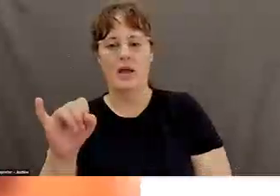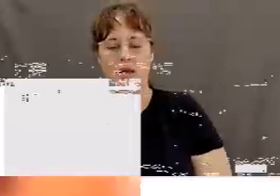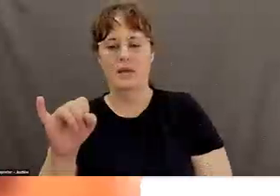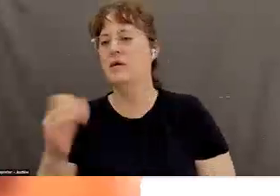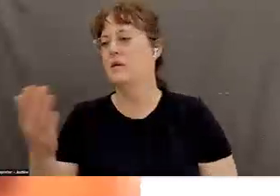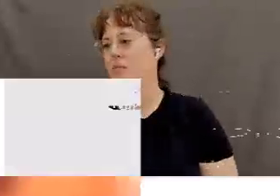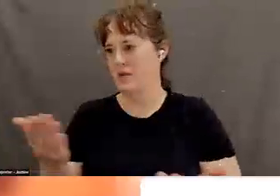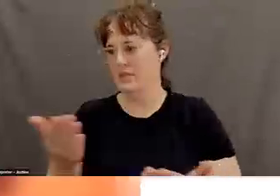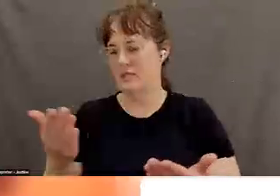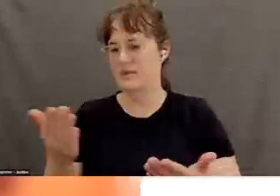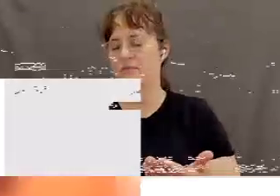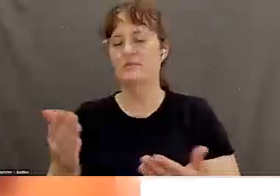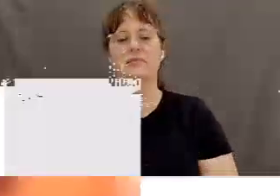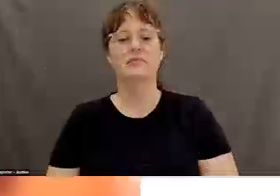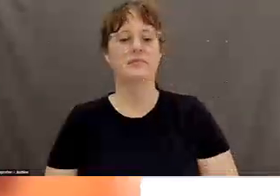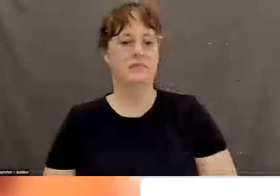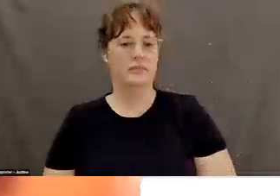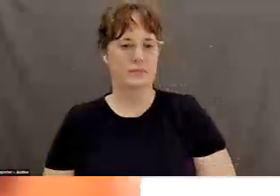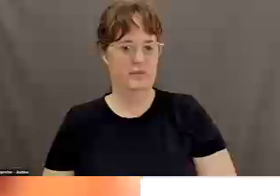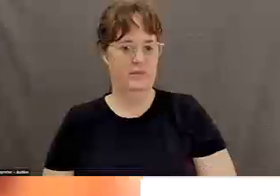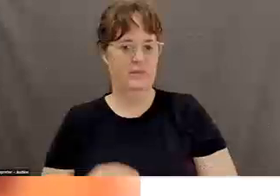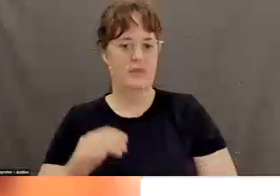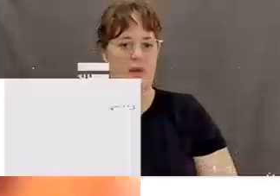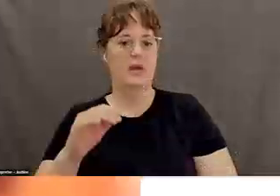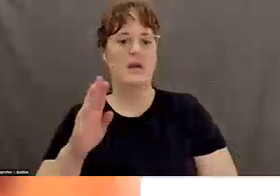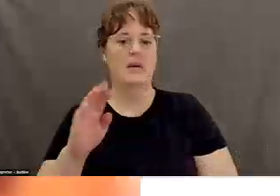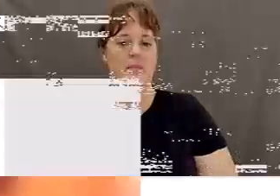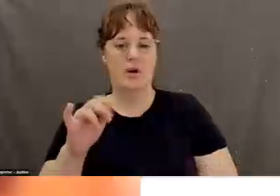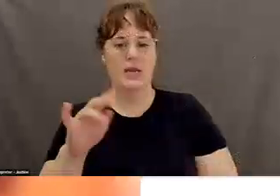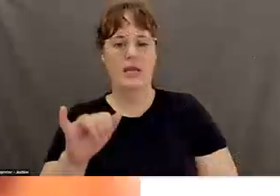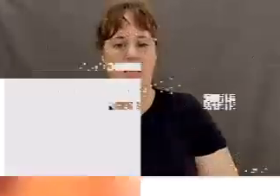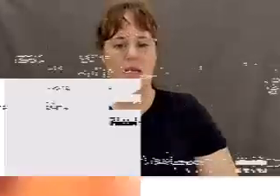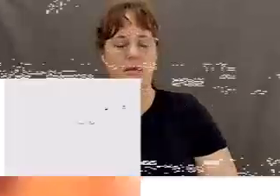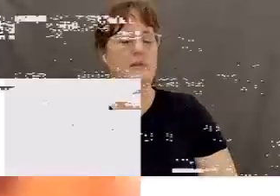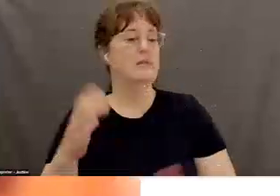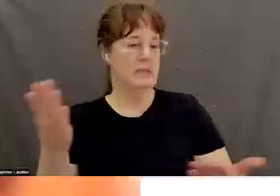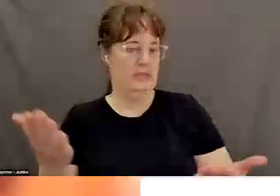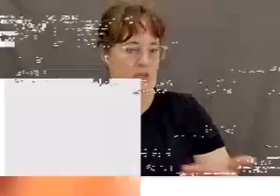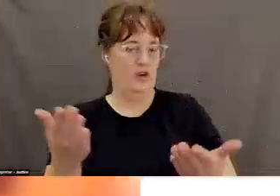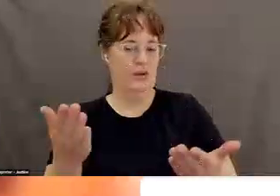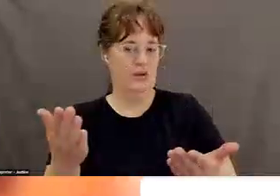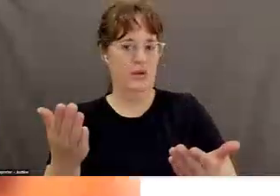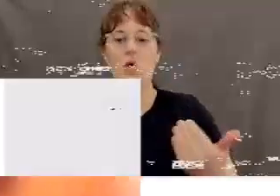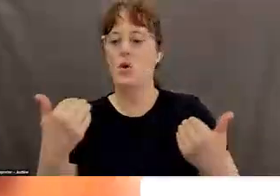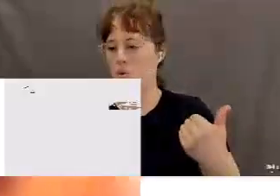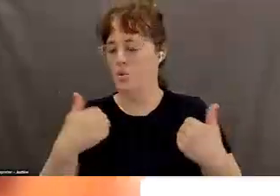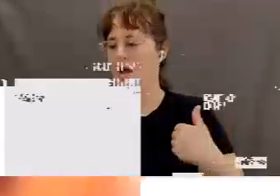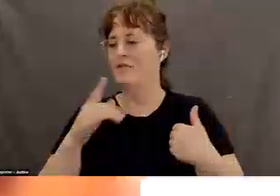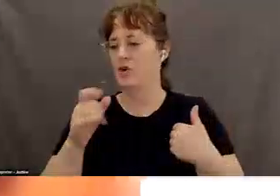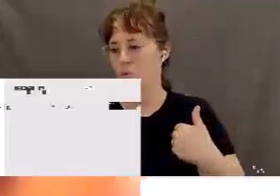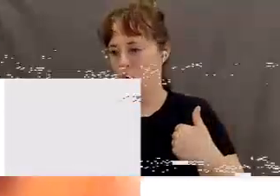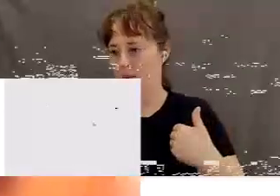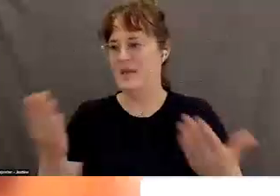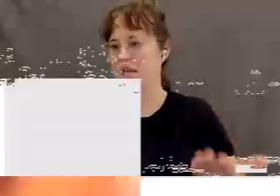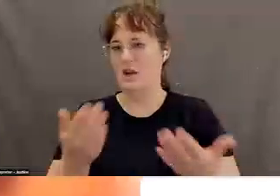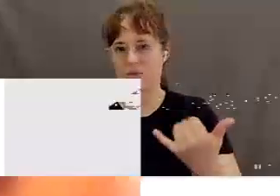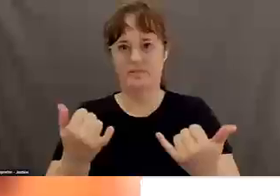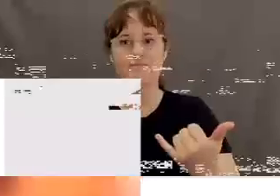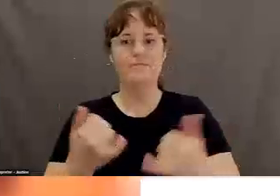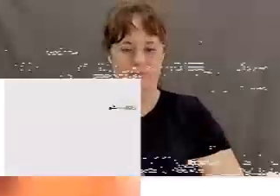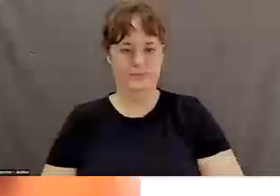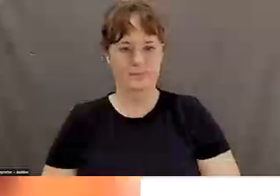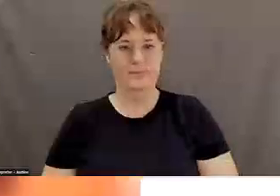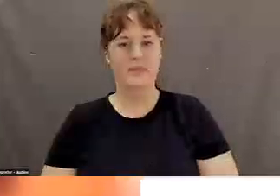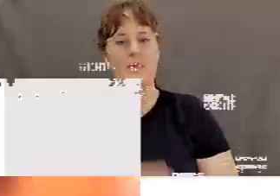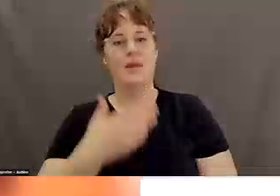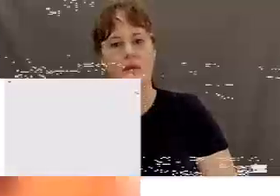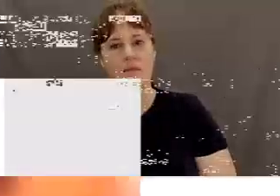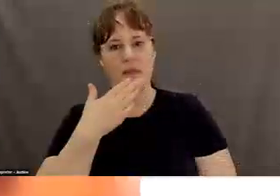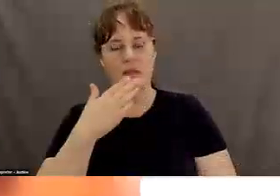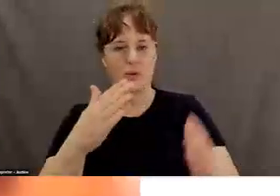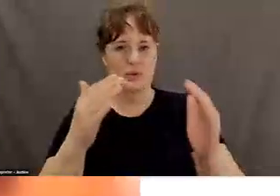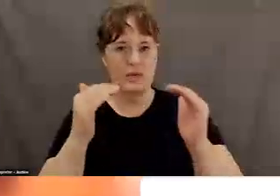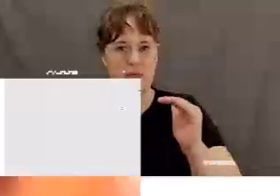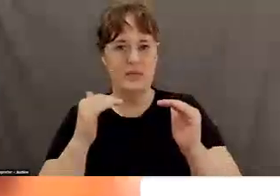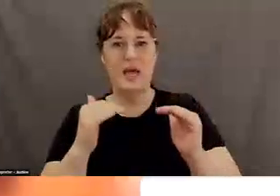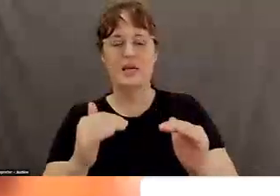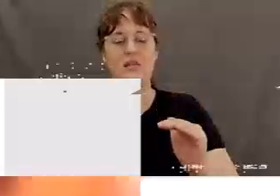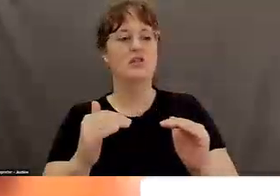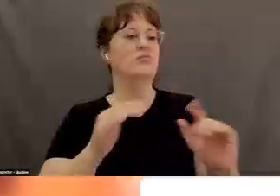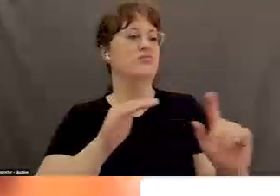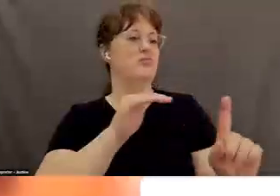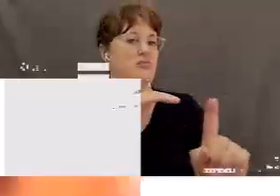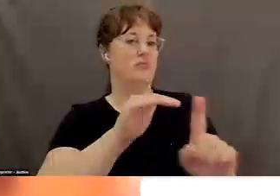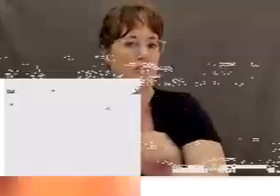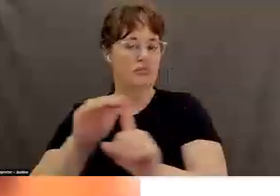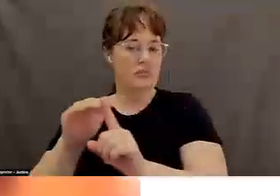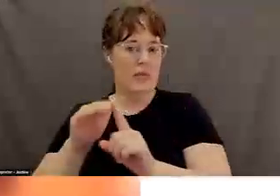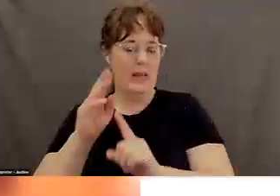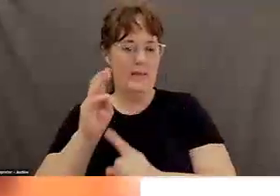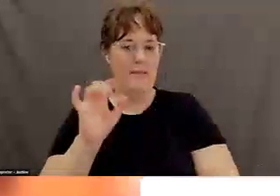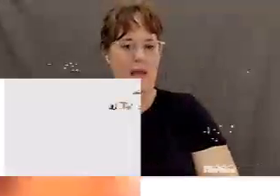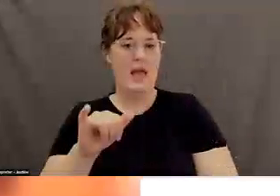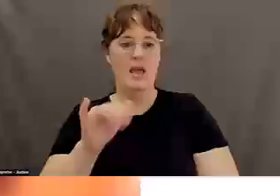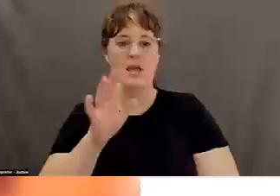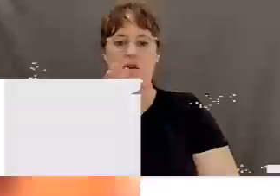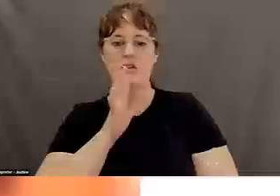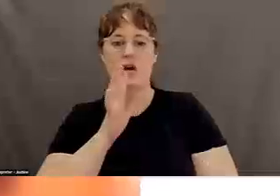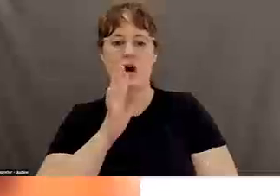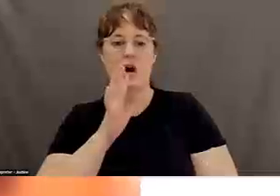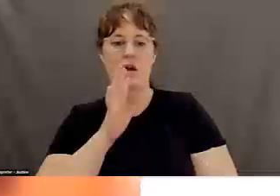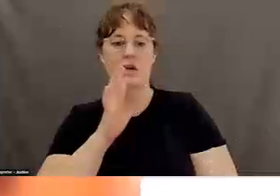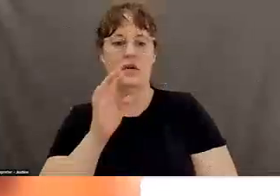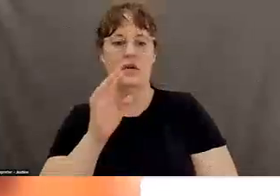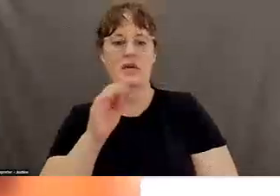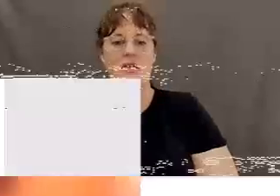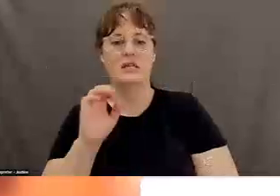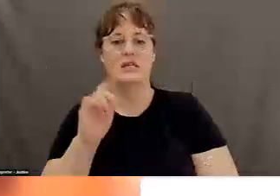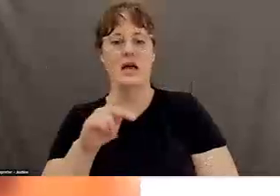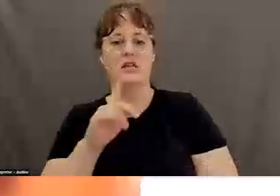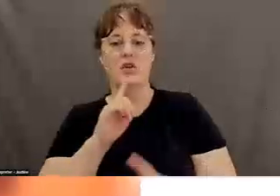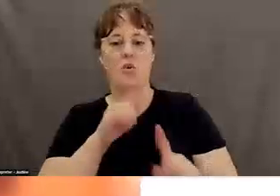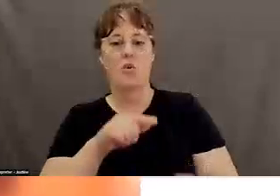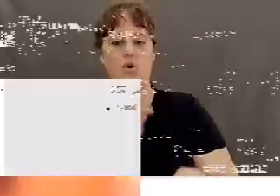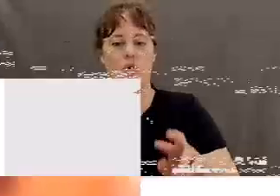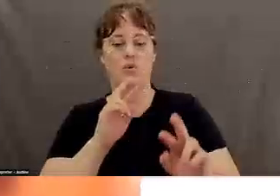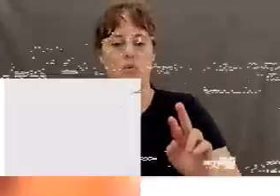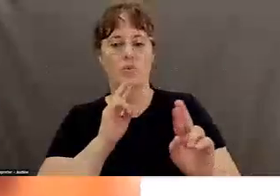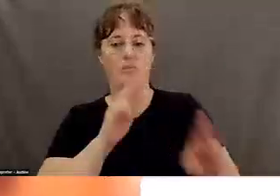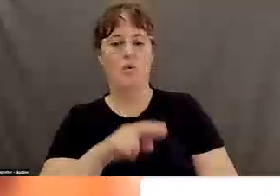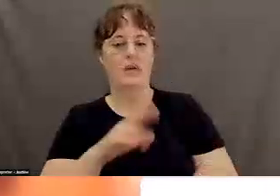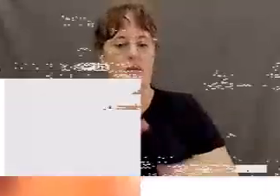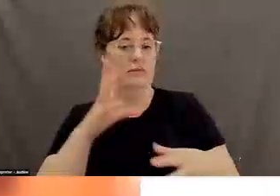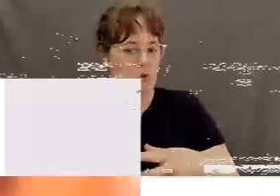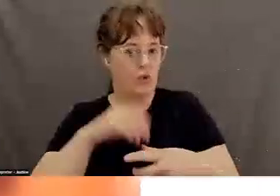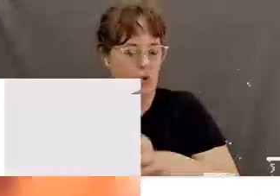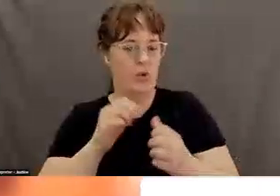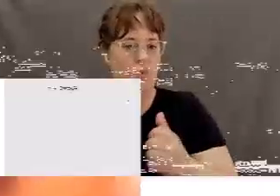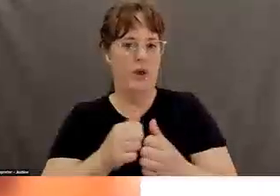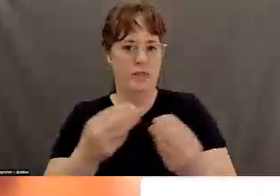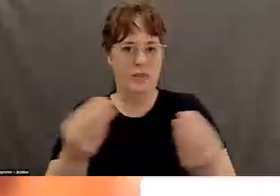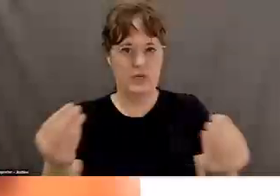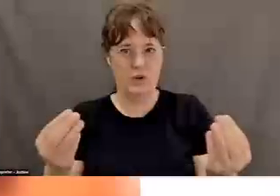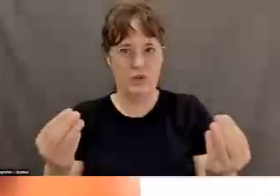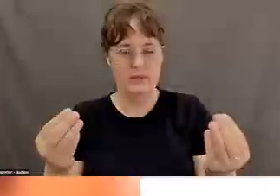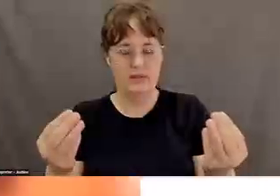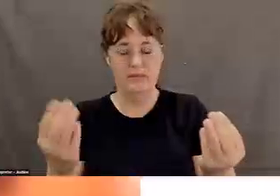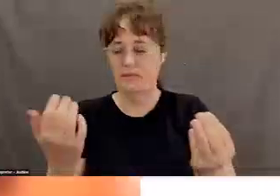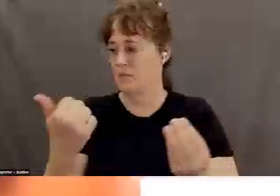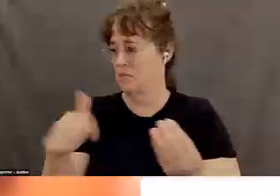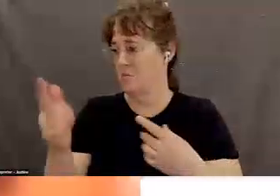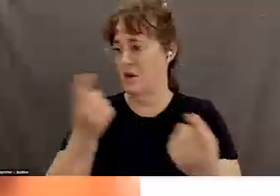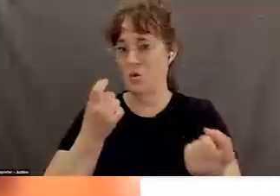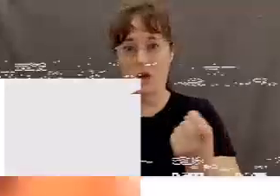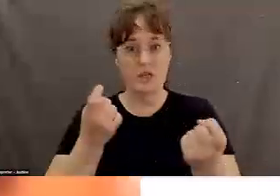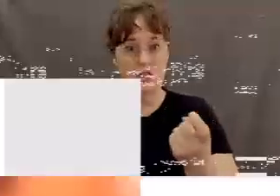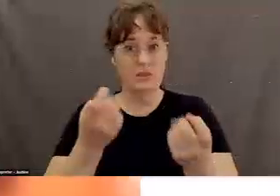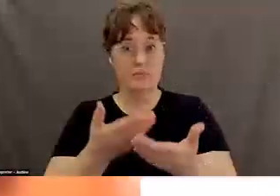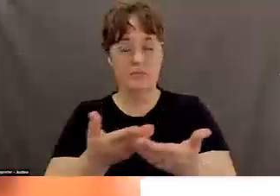Boardroom: Board Member Zahilay is present, and Angela Birney. Here. And Chair Birney, we do have a quorum of the committee at this time. Great, thank you so much. We next, as a reminder, members, the monthly Maytalk task order report is included in our materials. Is there anything else? Anyone have any questions on it? Anything else we'd like to cover on that?